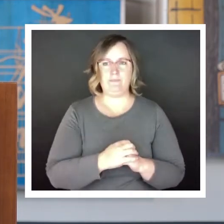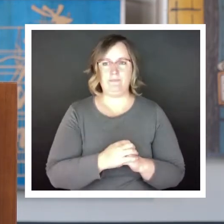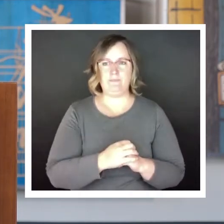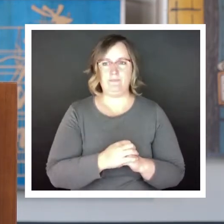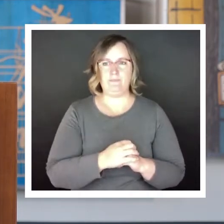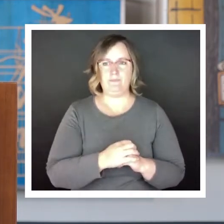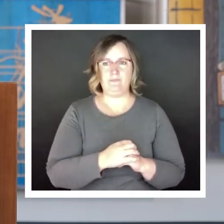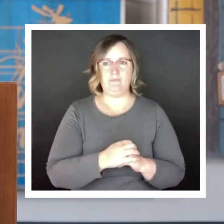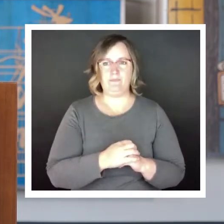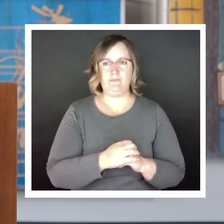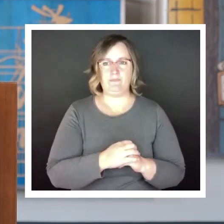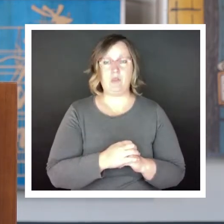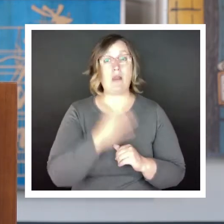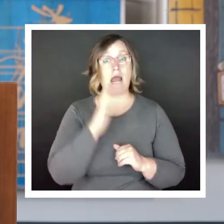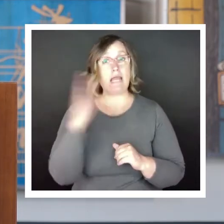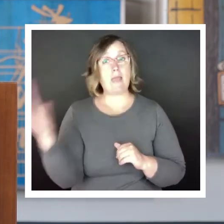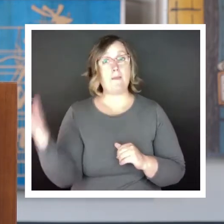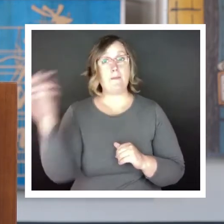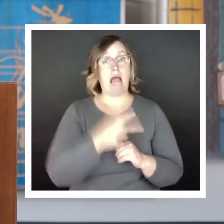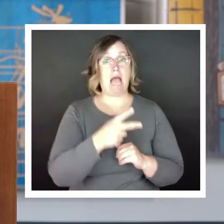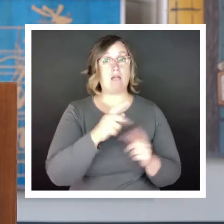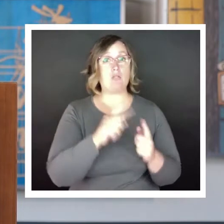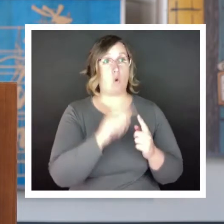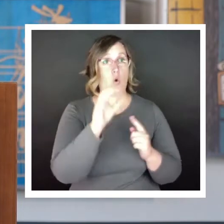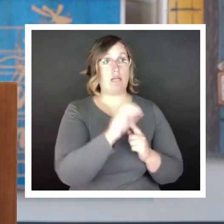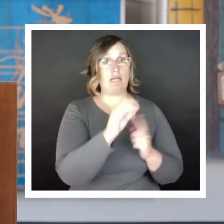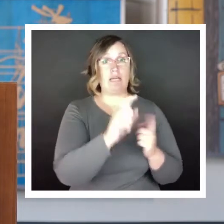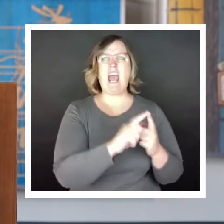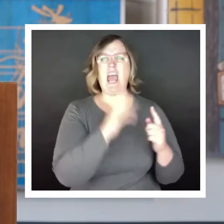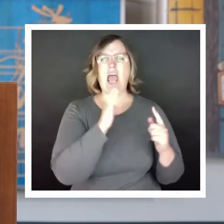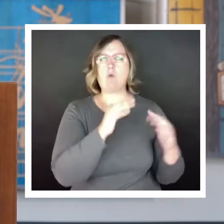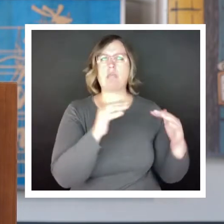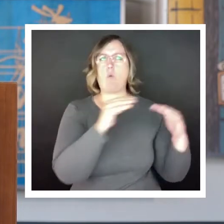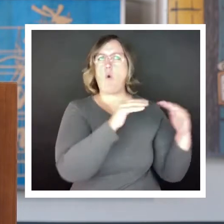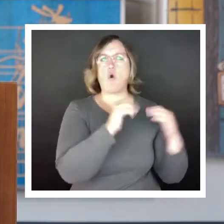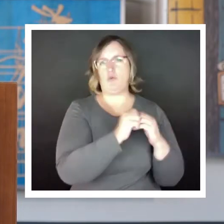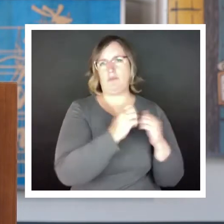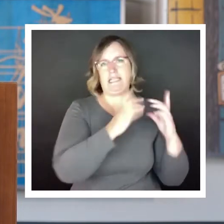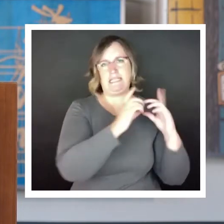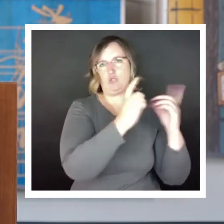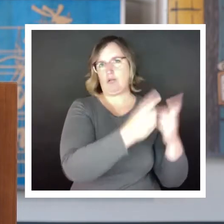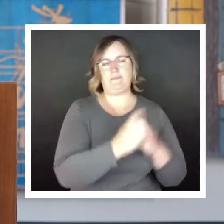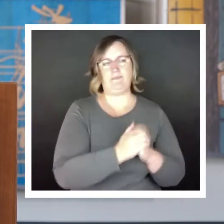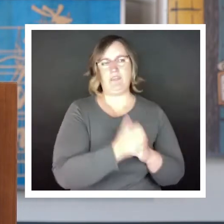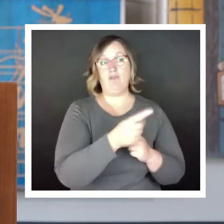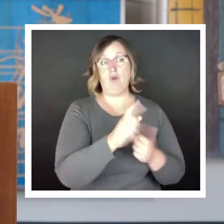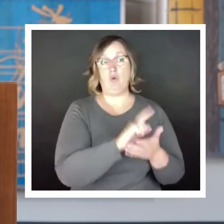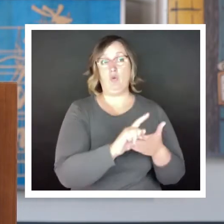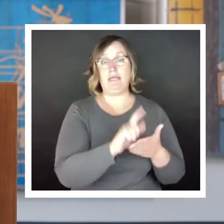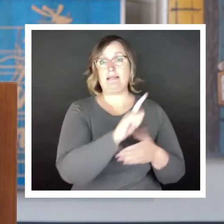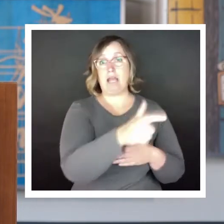When I returned to Oregon, it was all at war with my district. A few weeks later, though gay marriage became legal